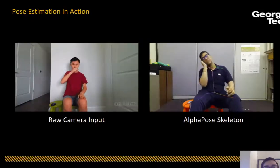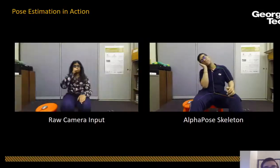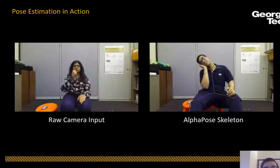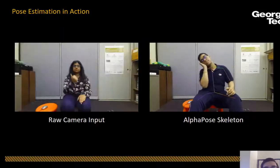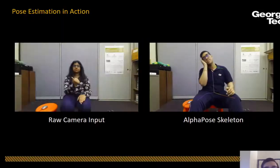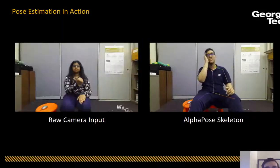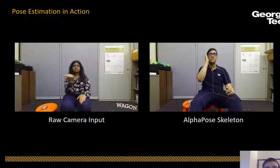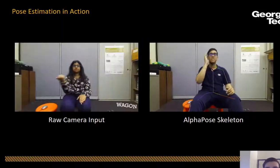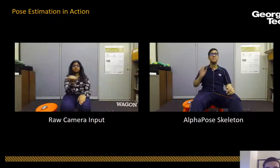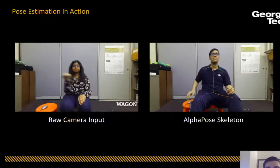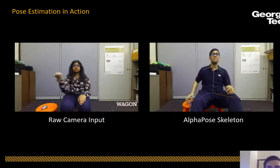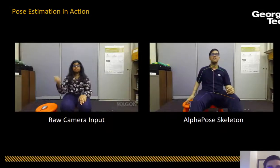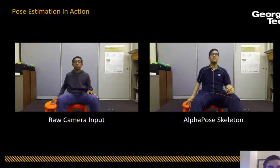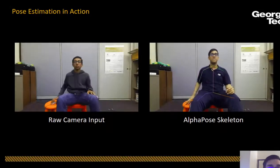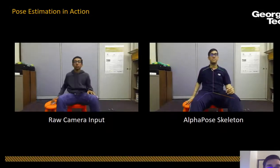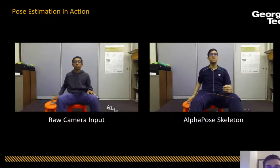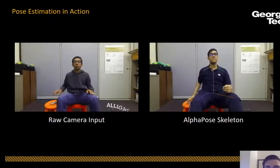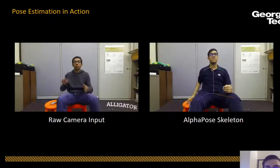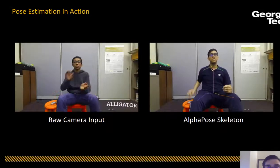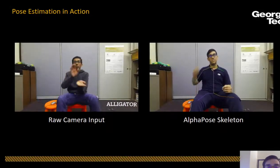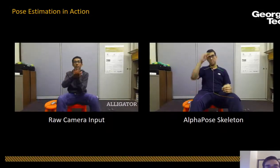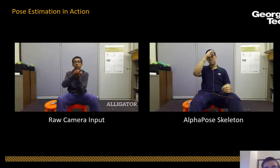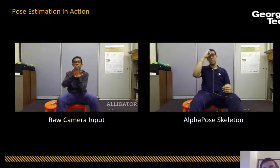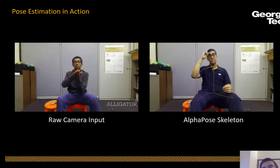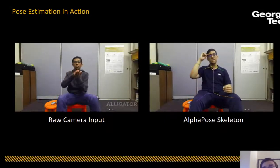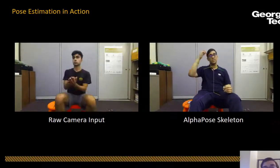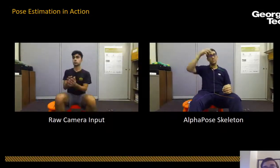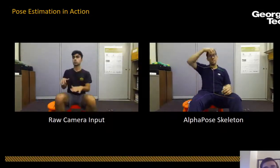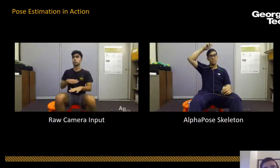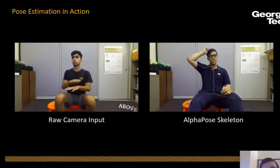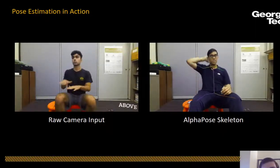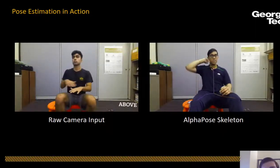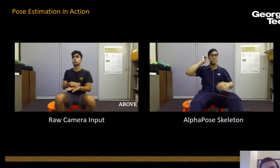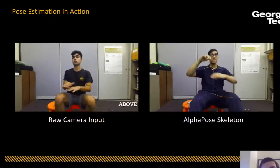We collected 4K RGBD from 12 adults at